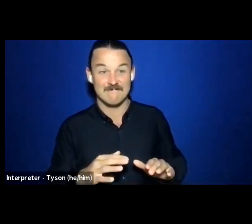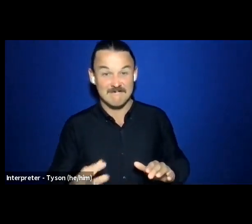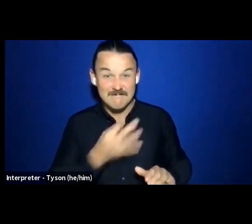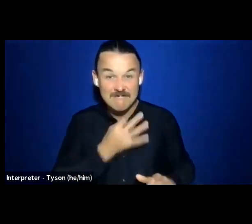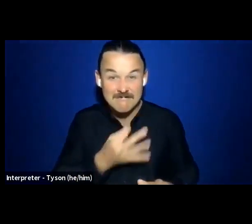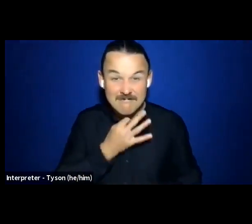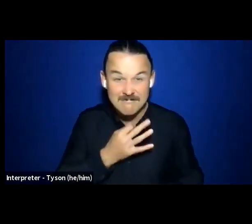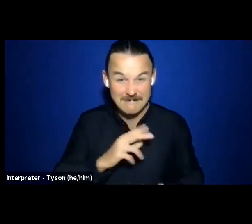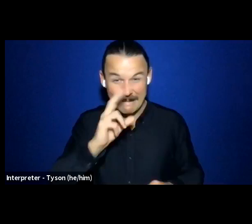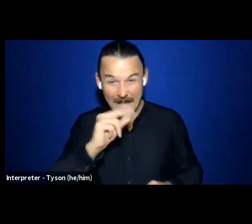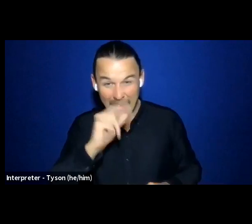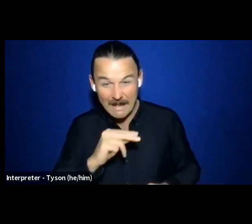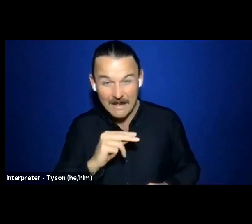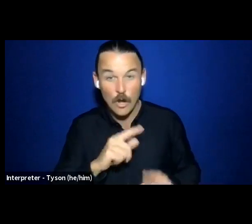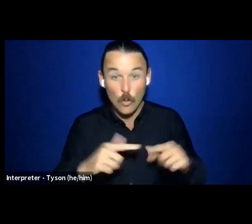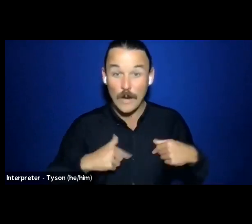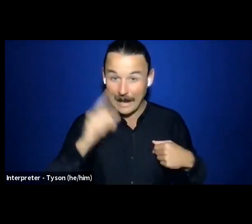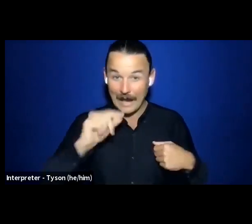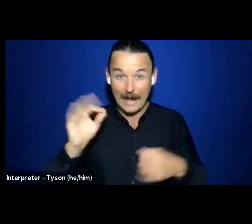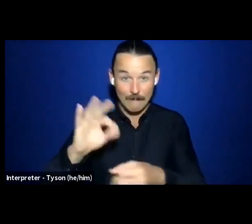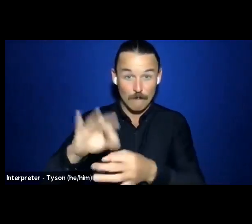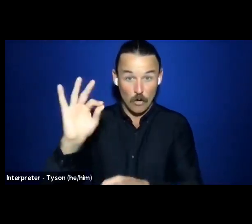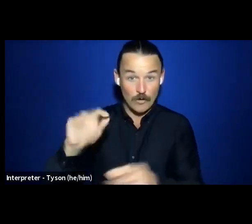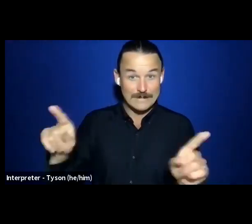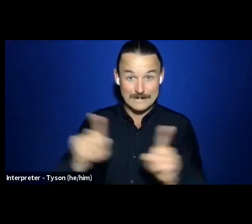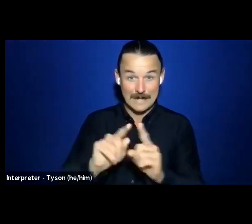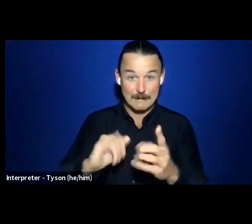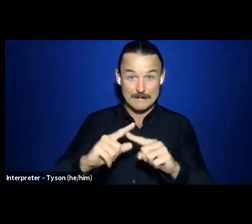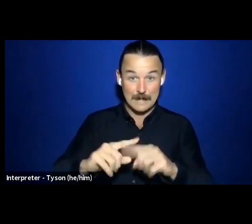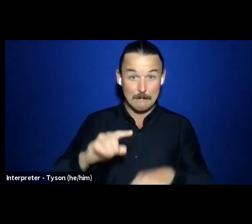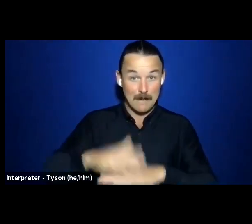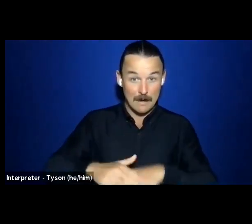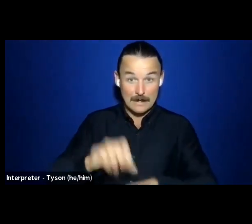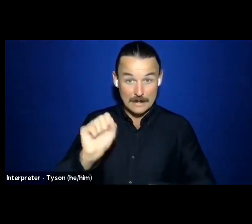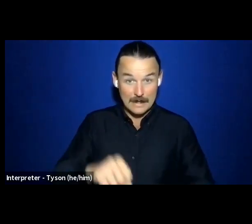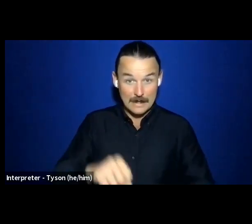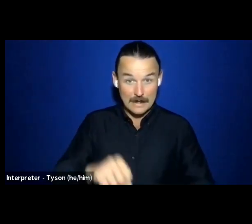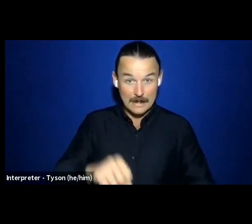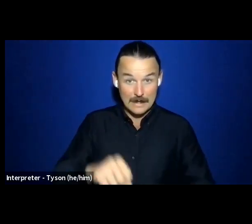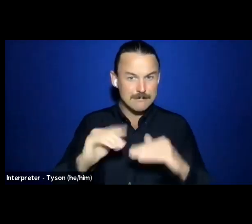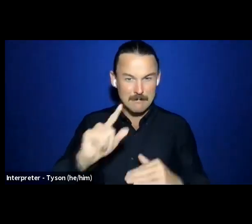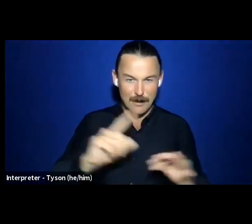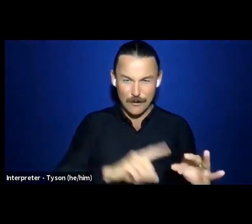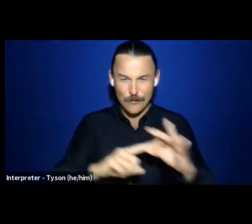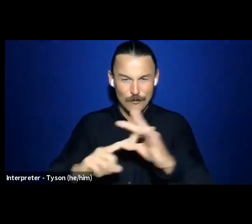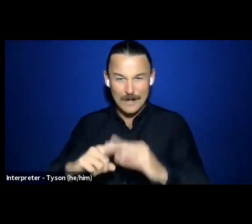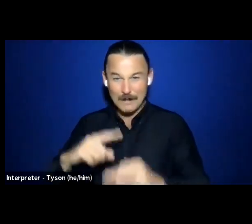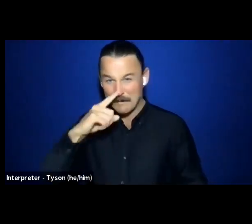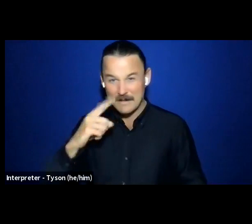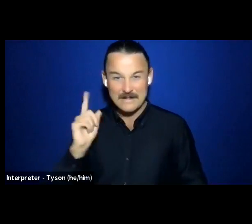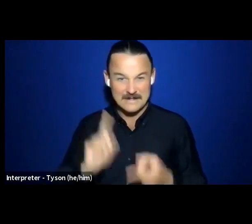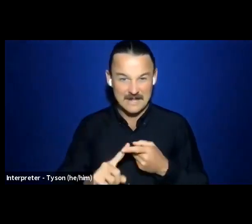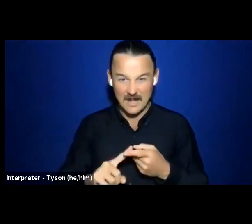enough enough people are enough people about humanity to vote for query query people are still query people are still painted as query people are still painted